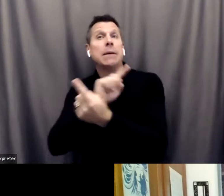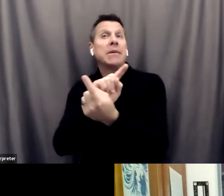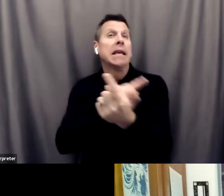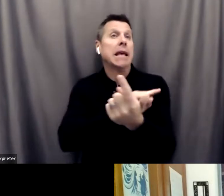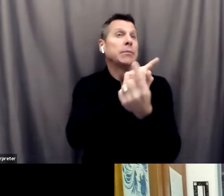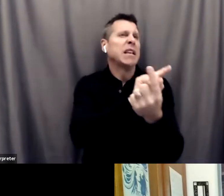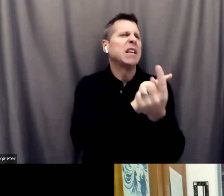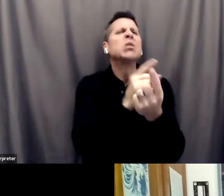what you do.